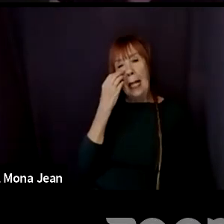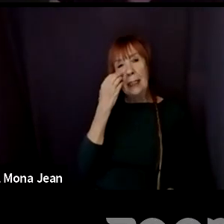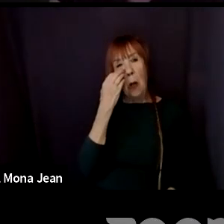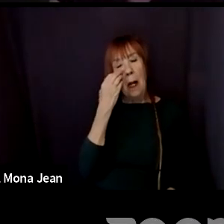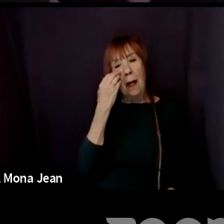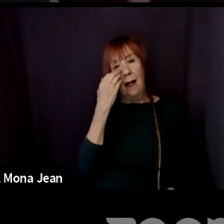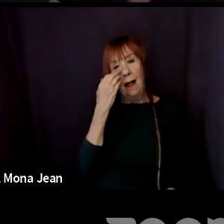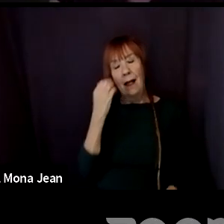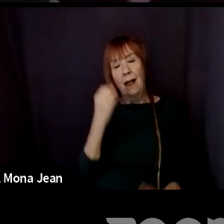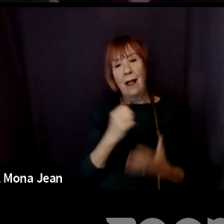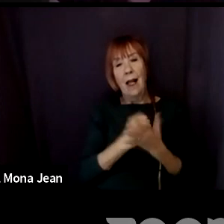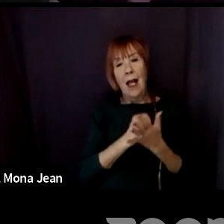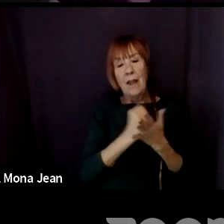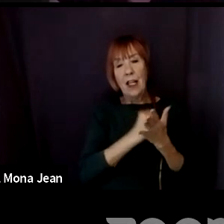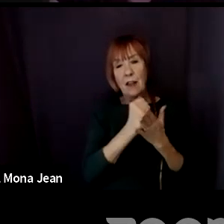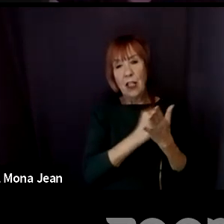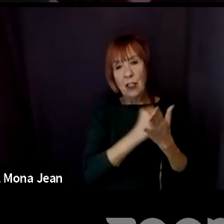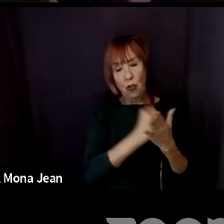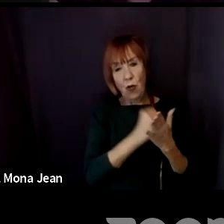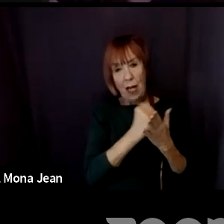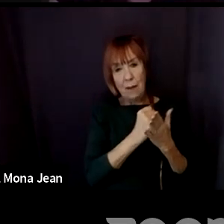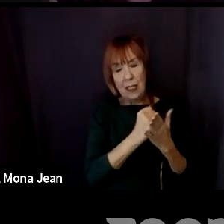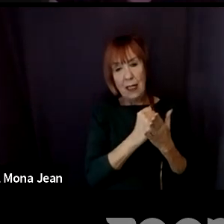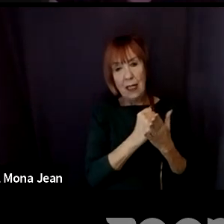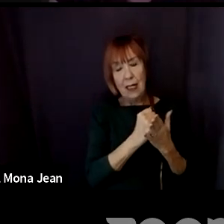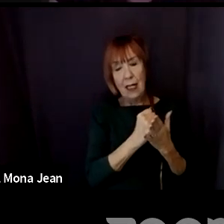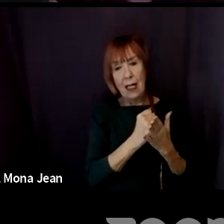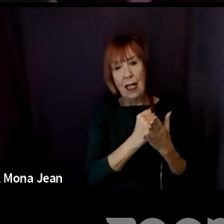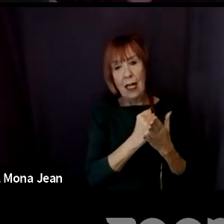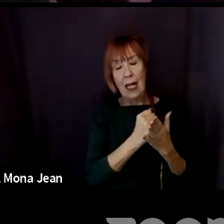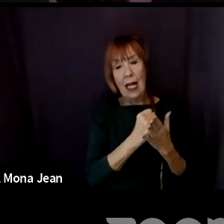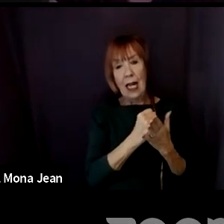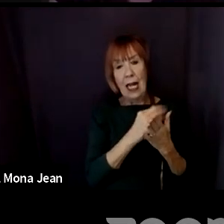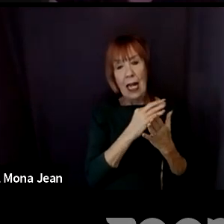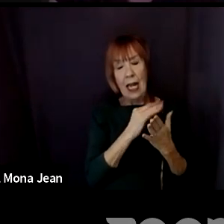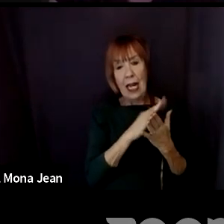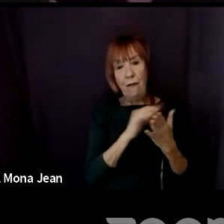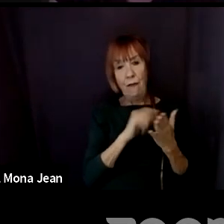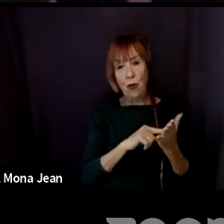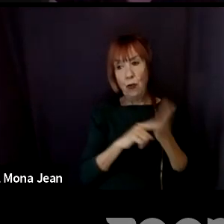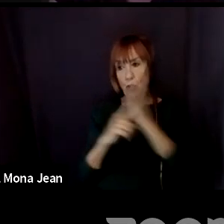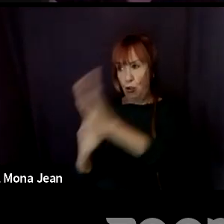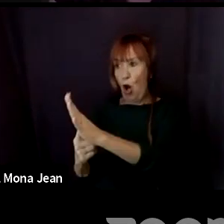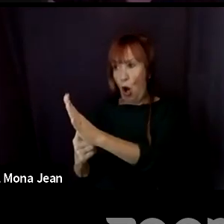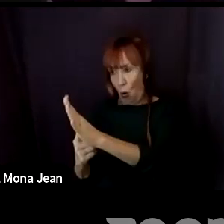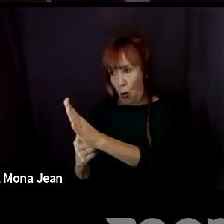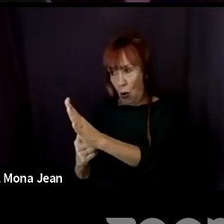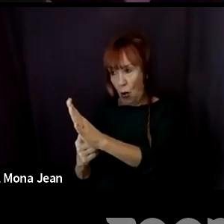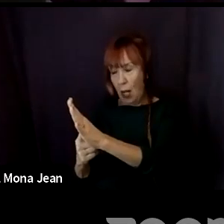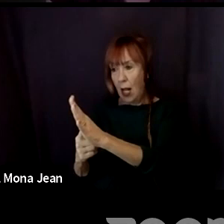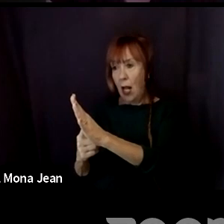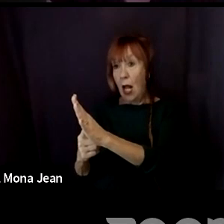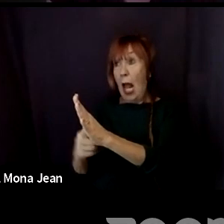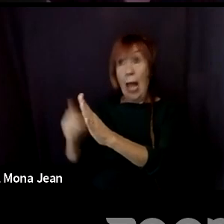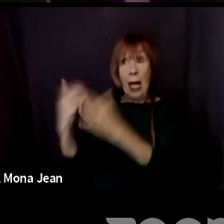they're gonna want, yeah, the liability... Take it off. What am I trying to say?